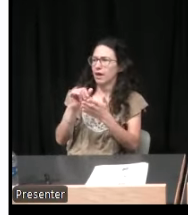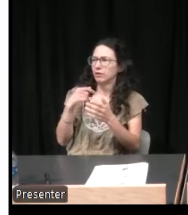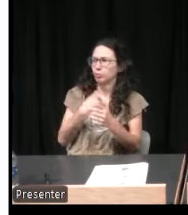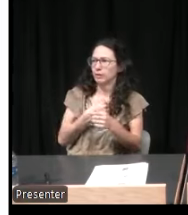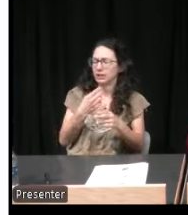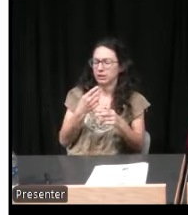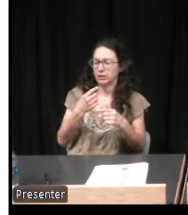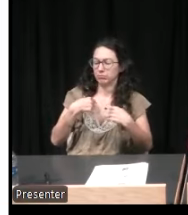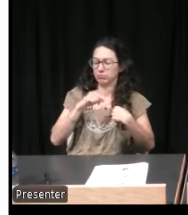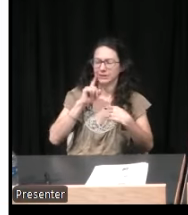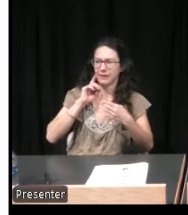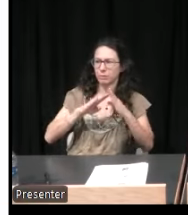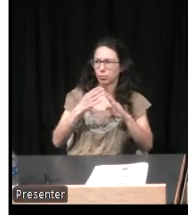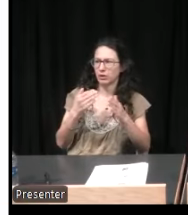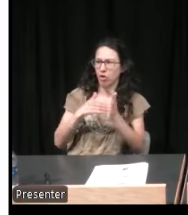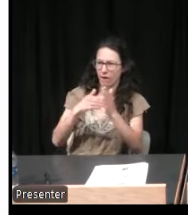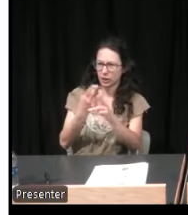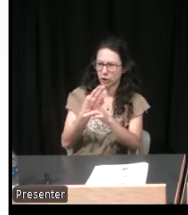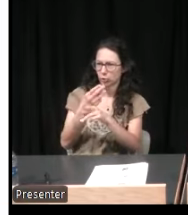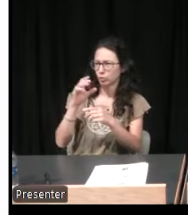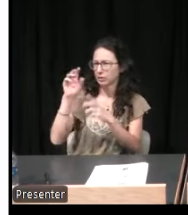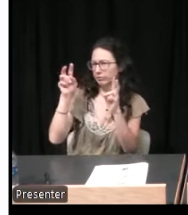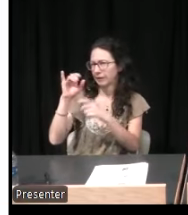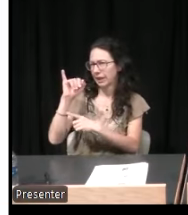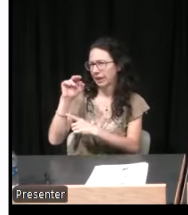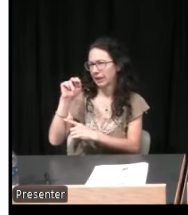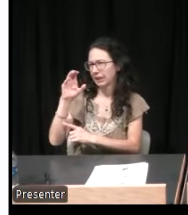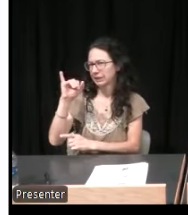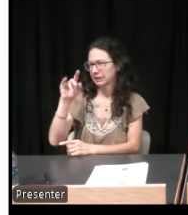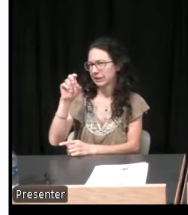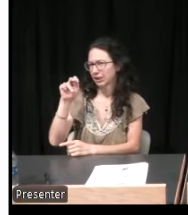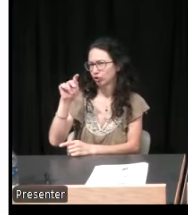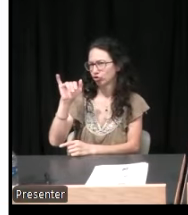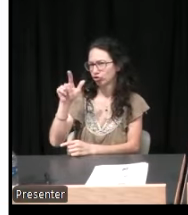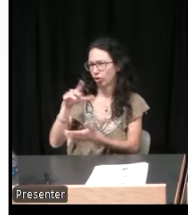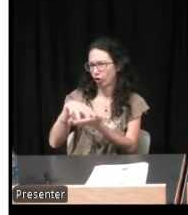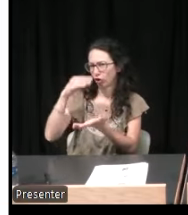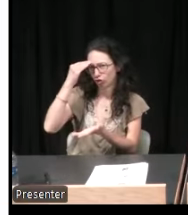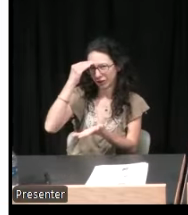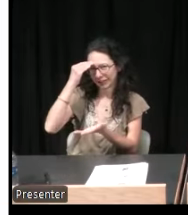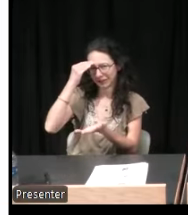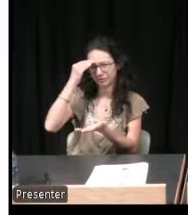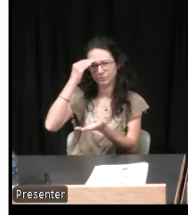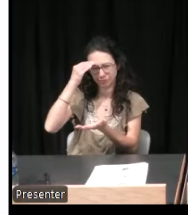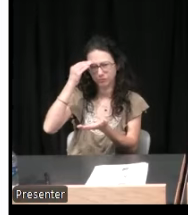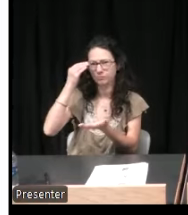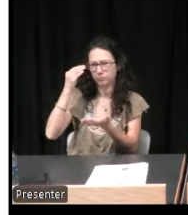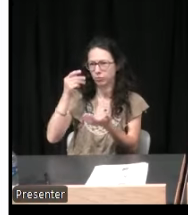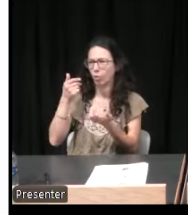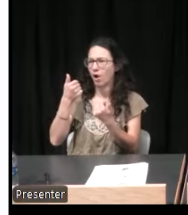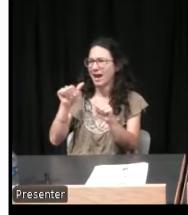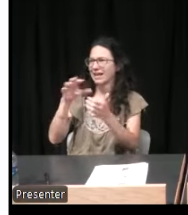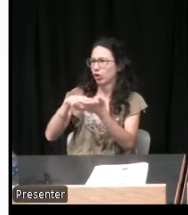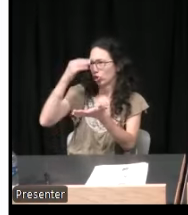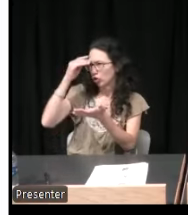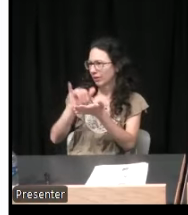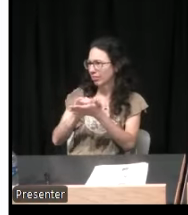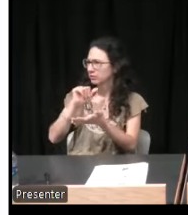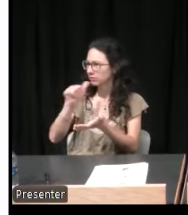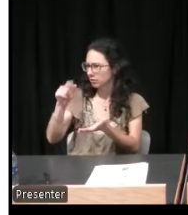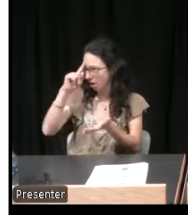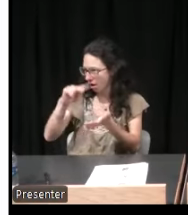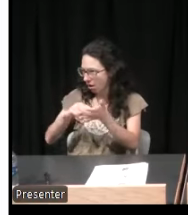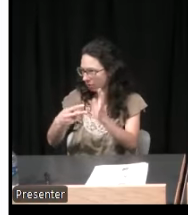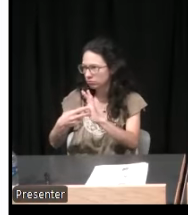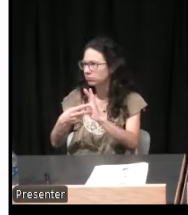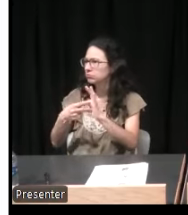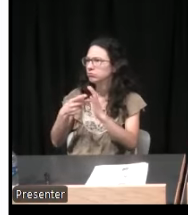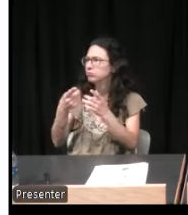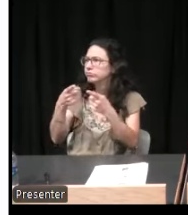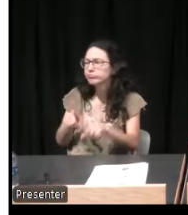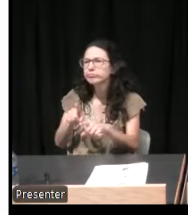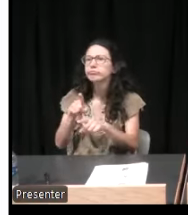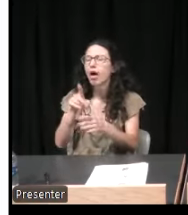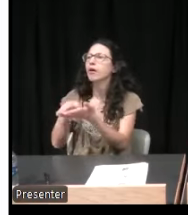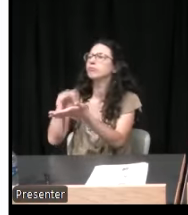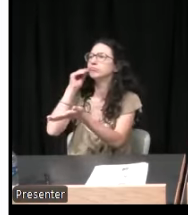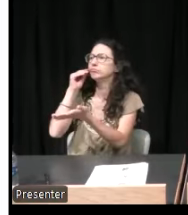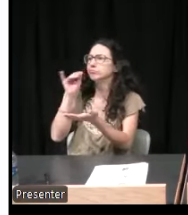of an overview the deaf Community often uses in incidental learning incidental learning means